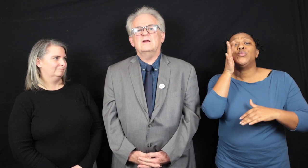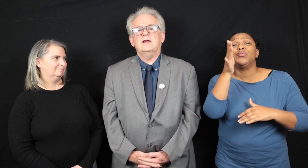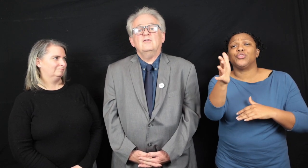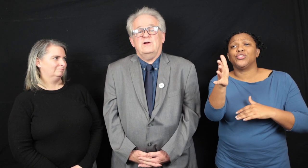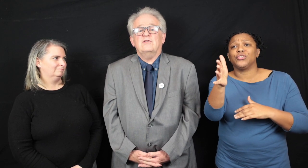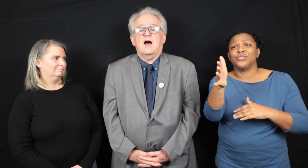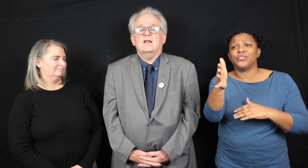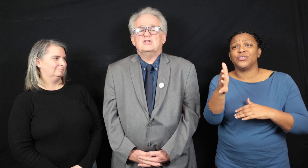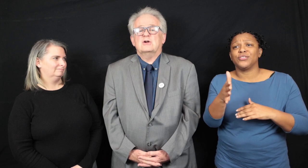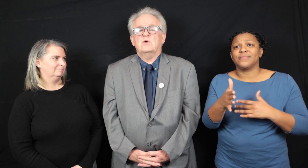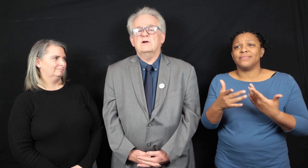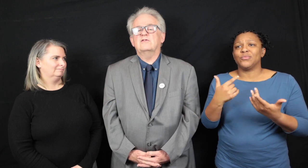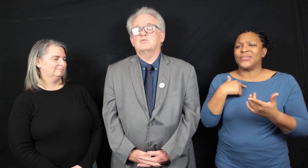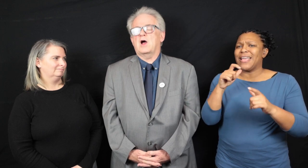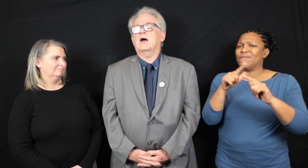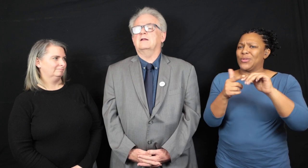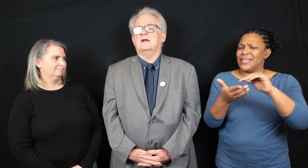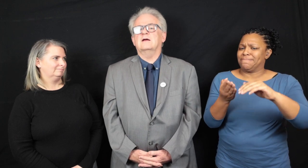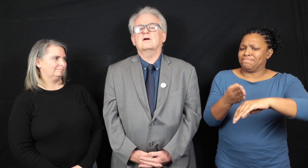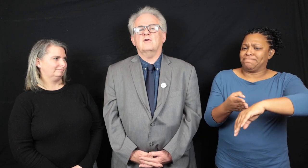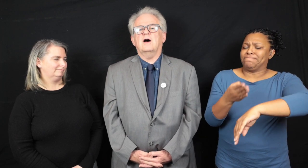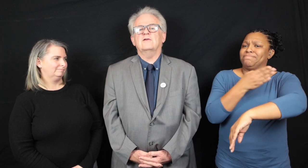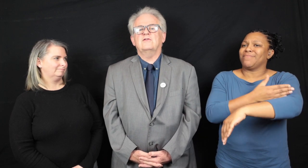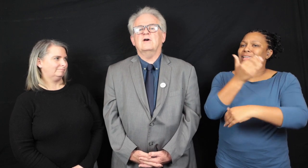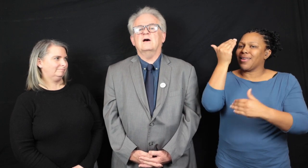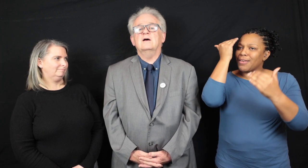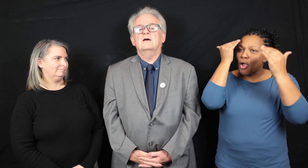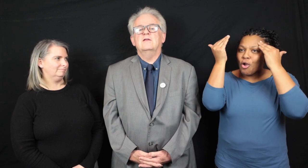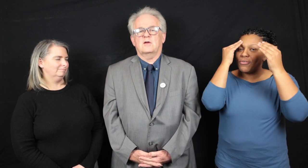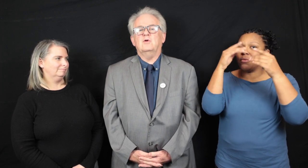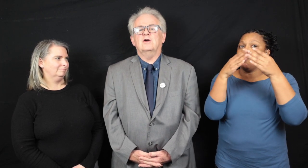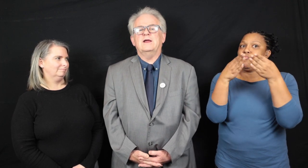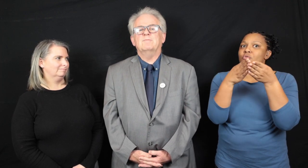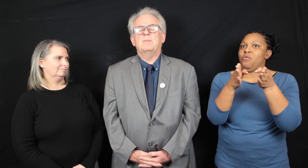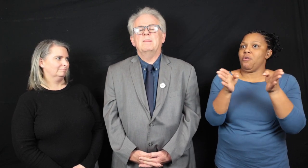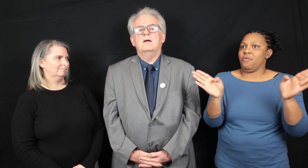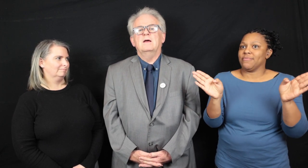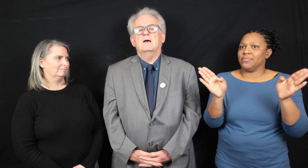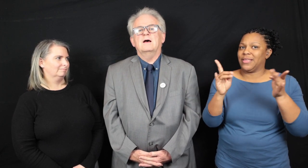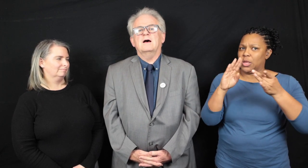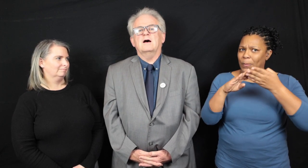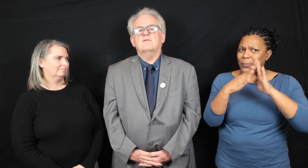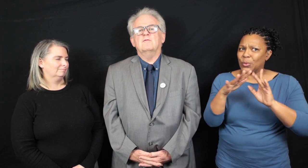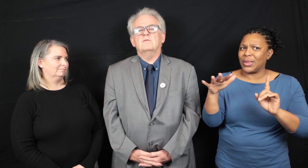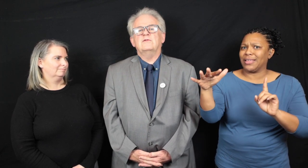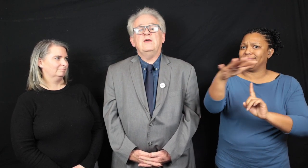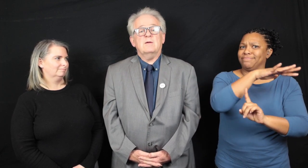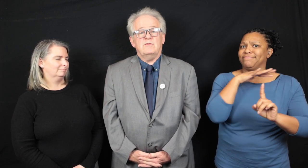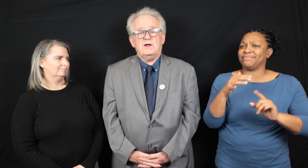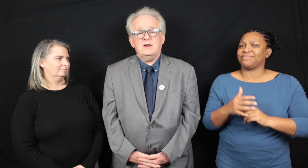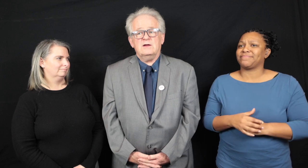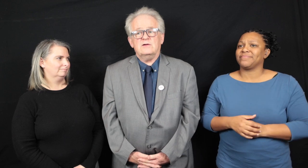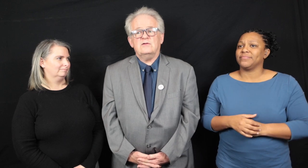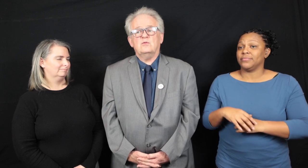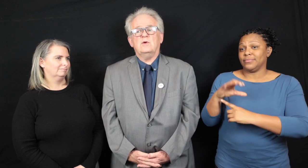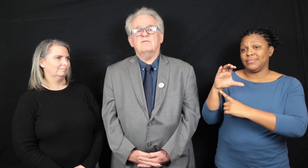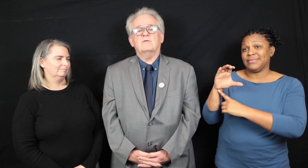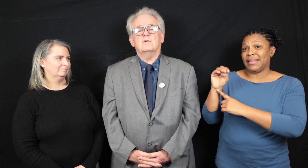future, increase knowledge and awareness broadly across the community.